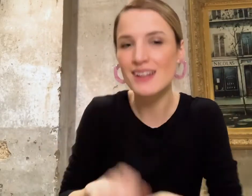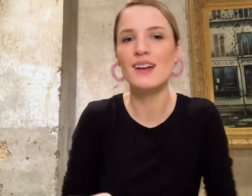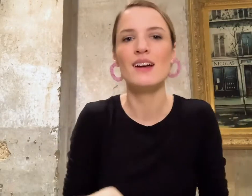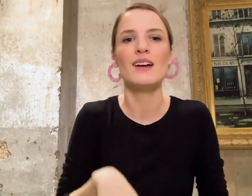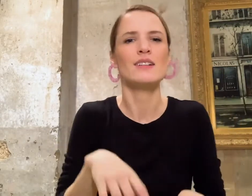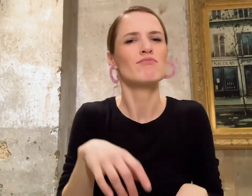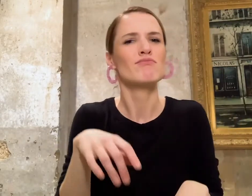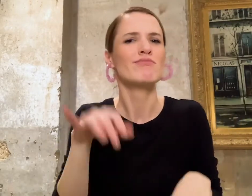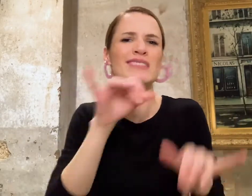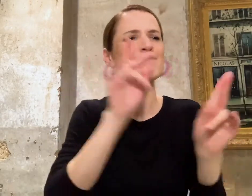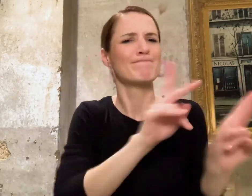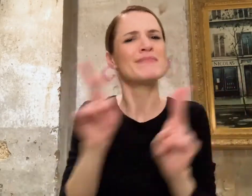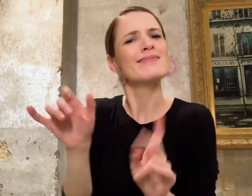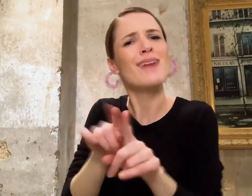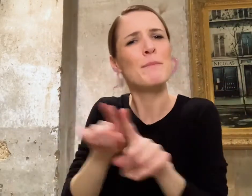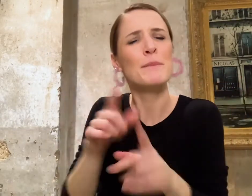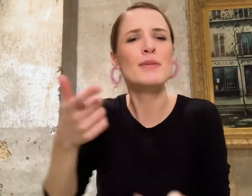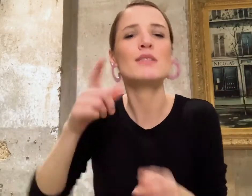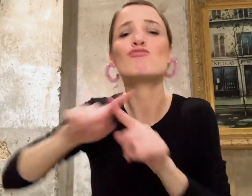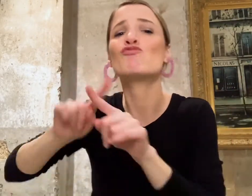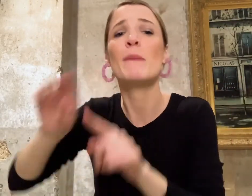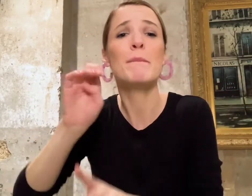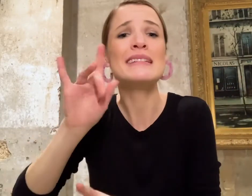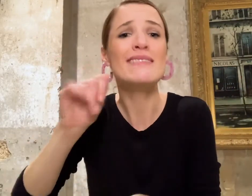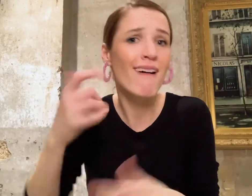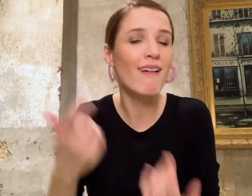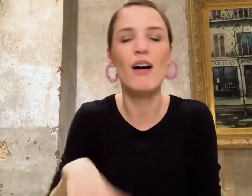as well as alternative media when used as fine arts